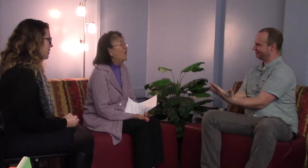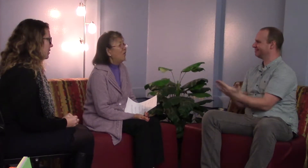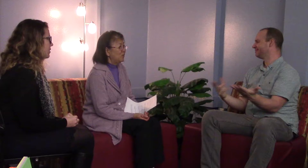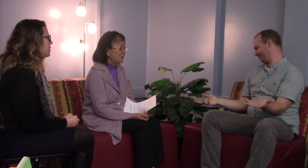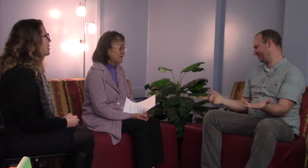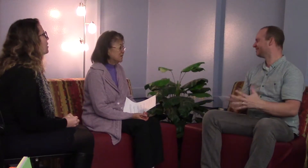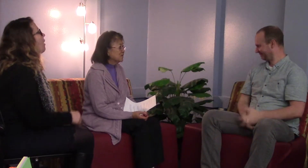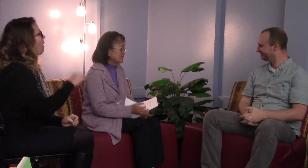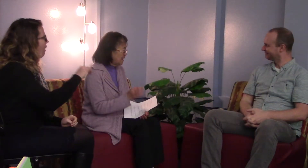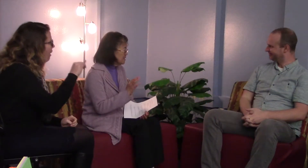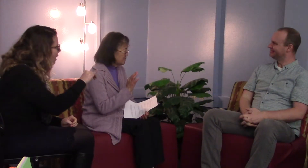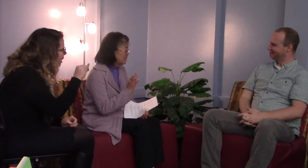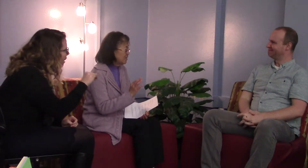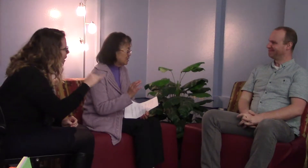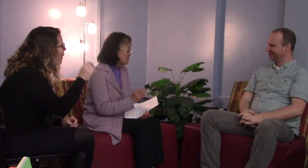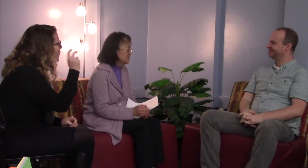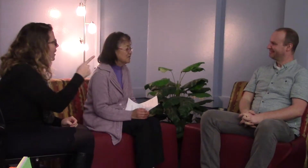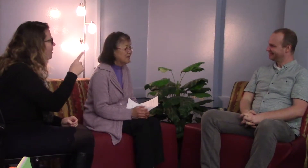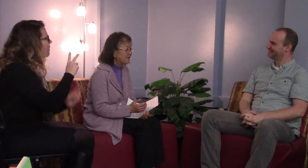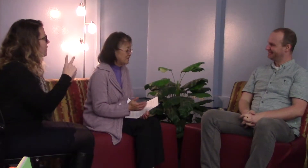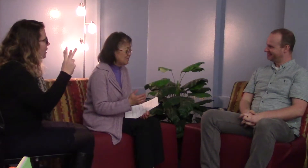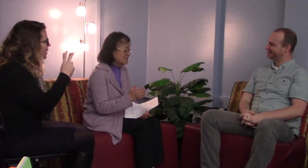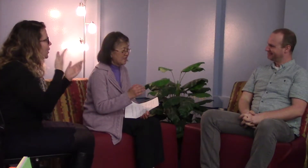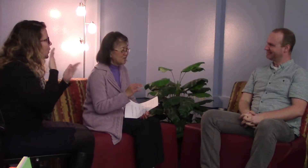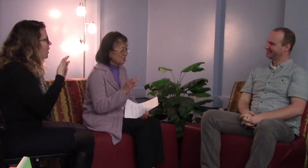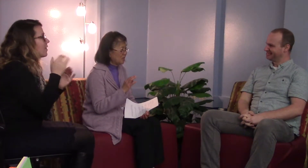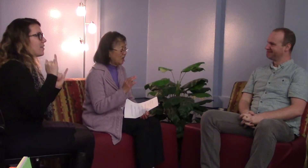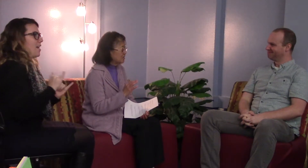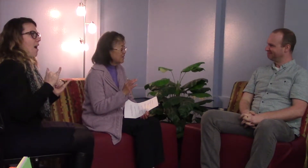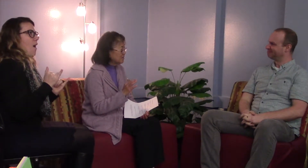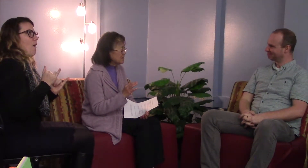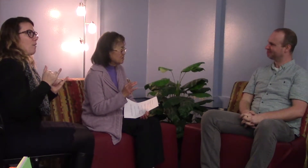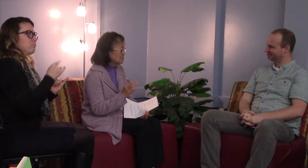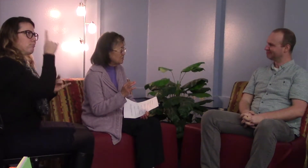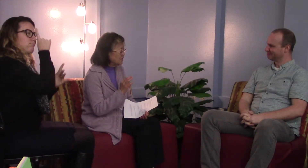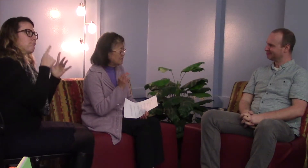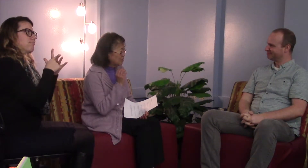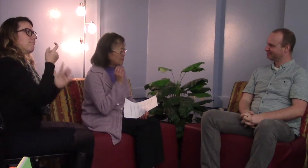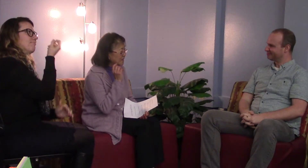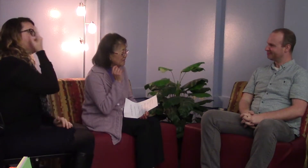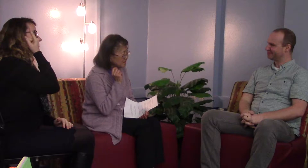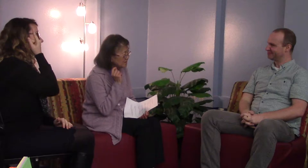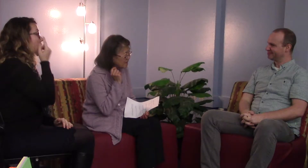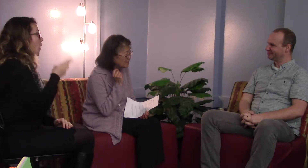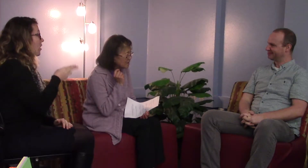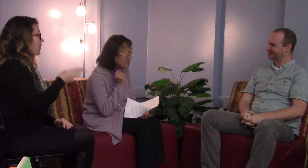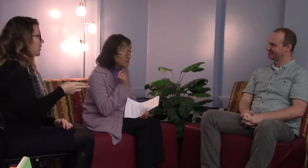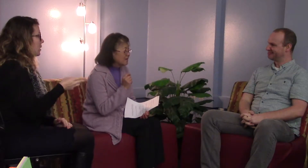Tu: Okay. So that's very good, so now I understand. So hard-of-hearing student with probably limited hearing